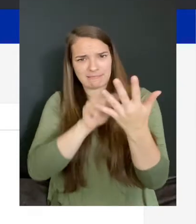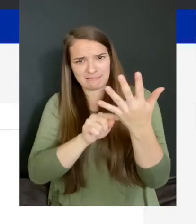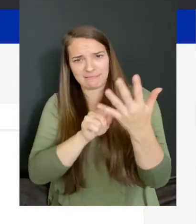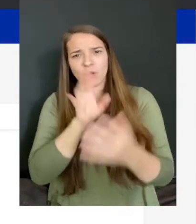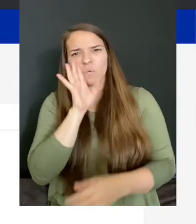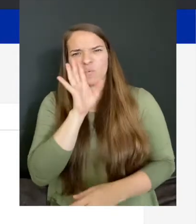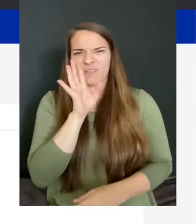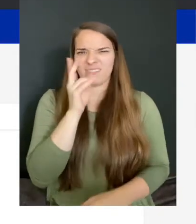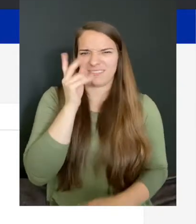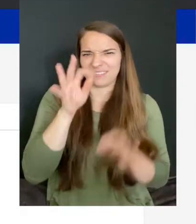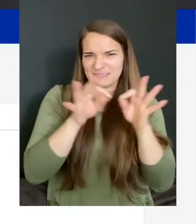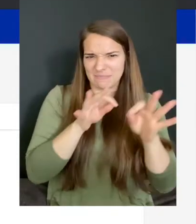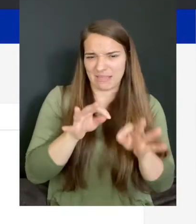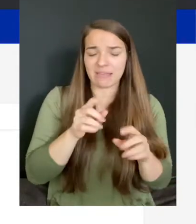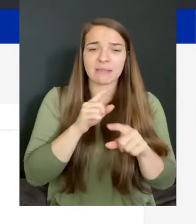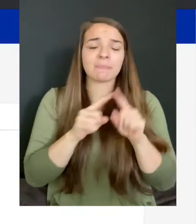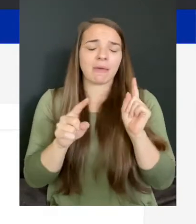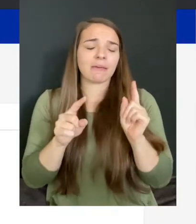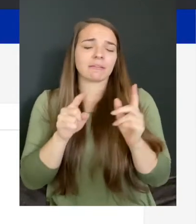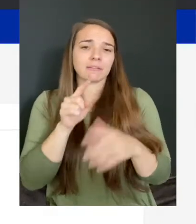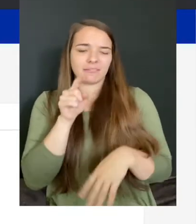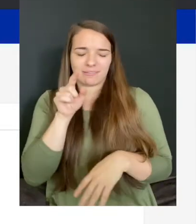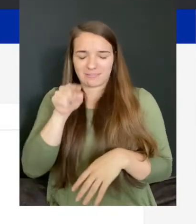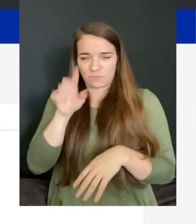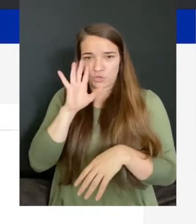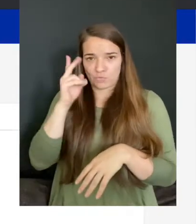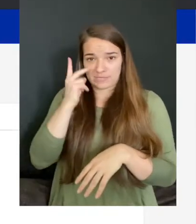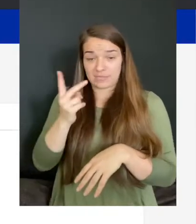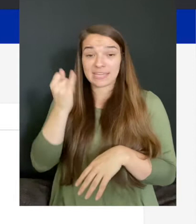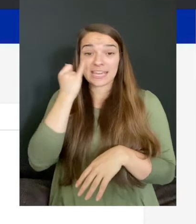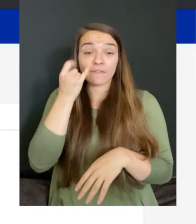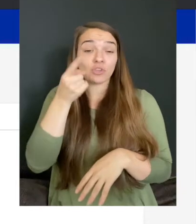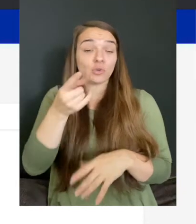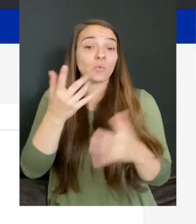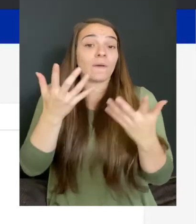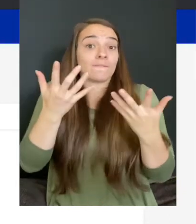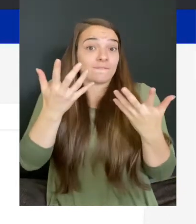is all you're going to see. If you are a current student with Disability Services and you've